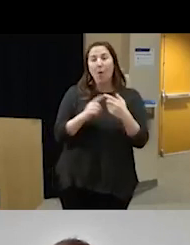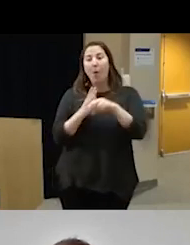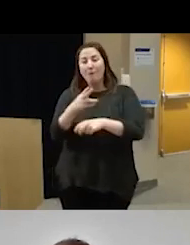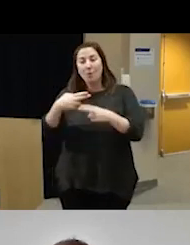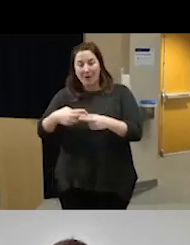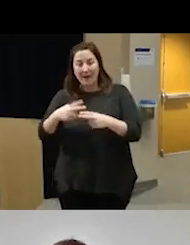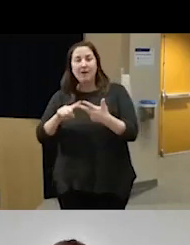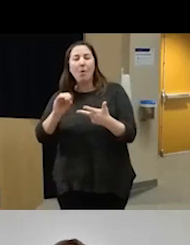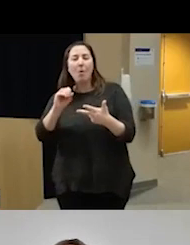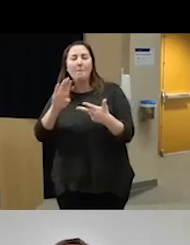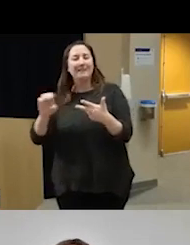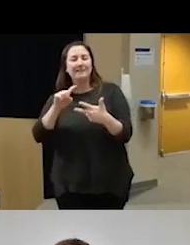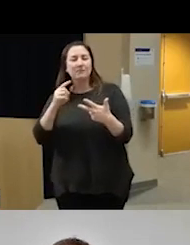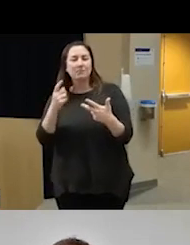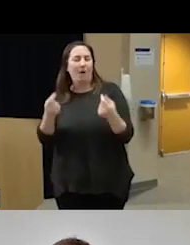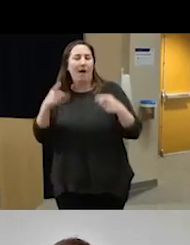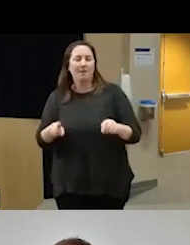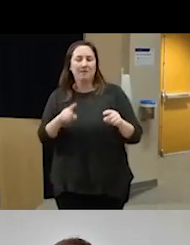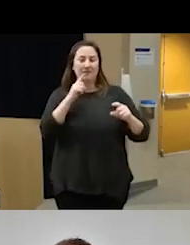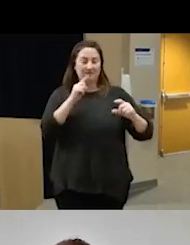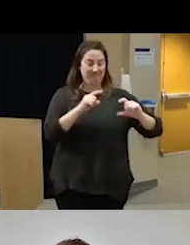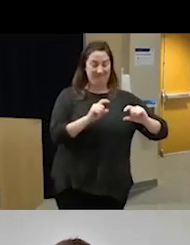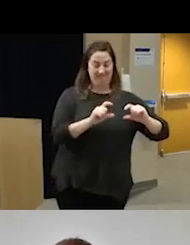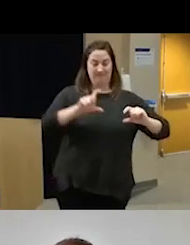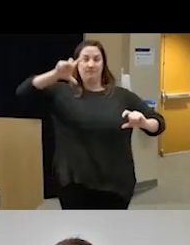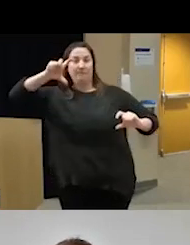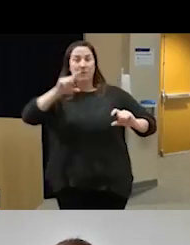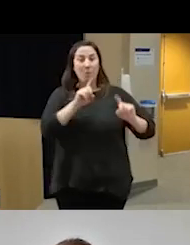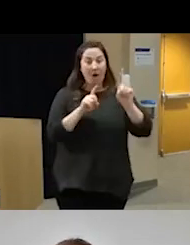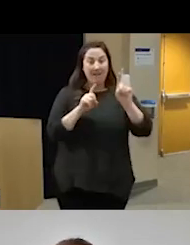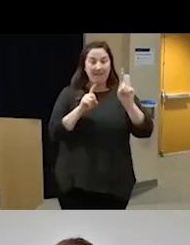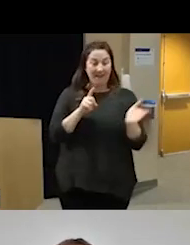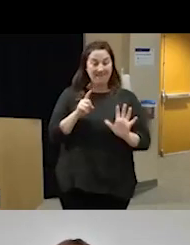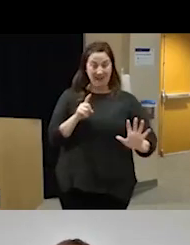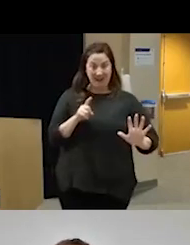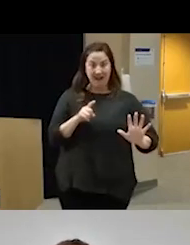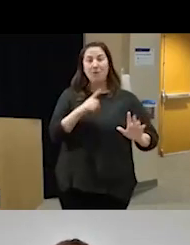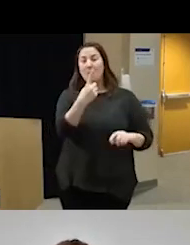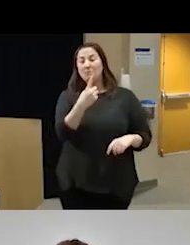This is an enormous increase from one in five to almost one in two to three out of four patients.